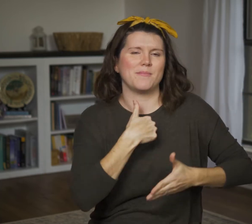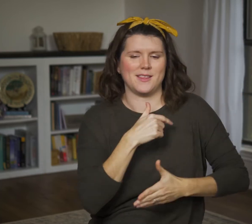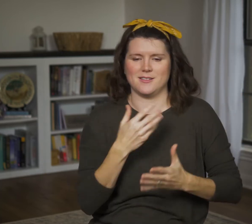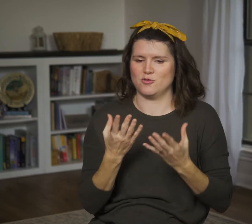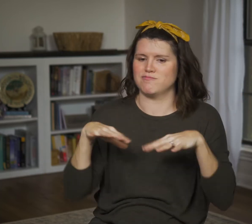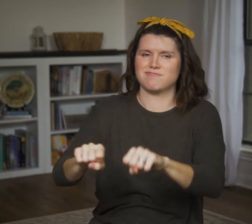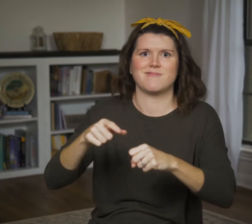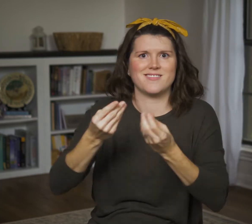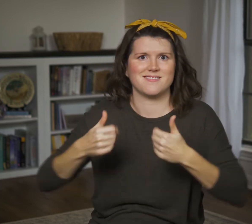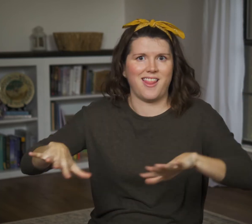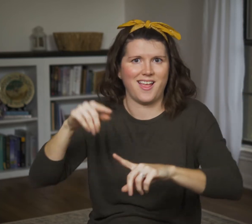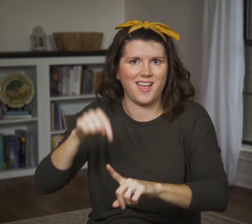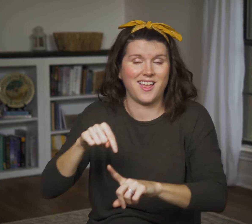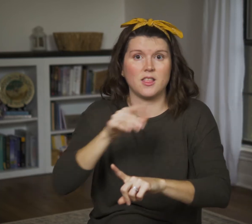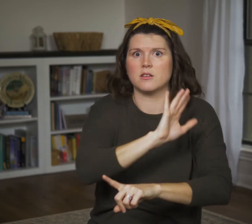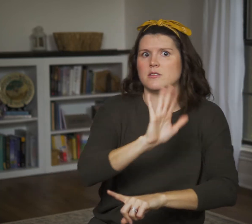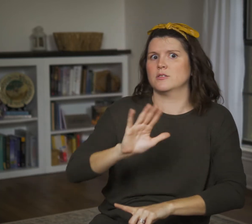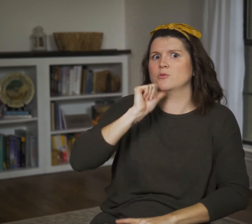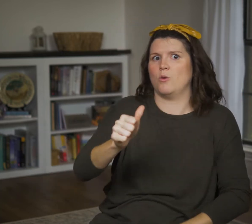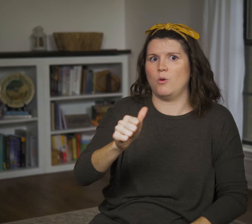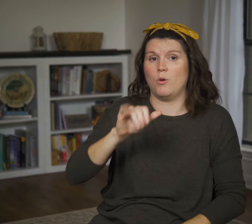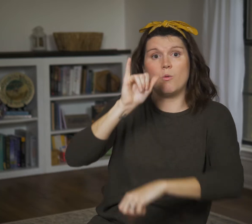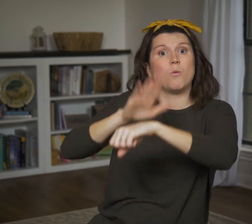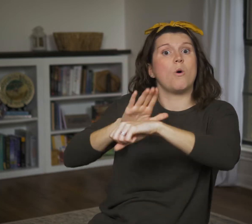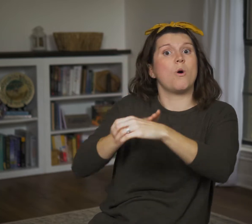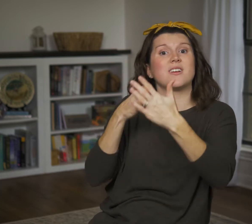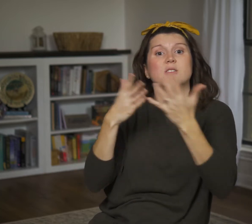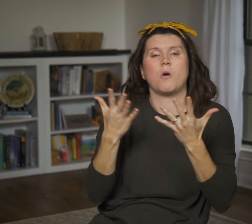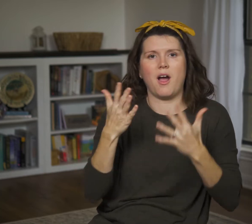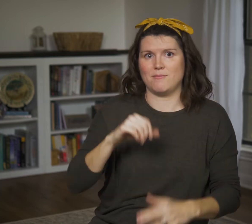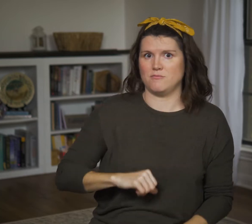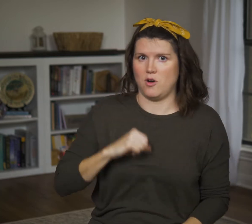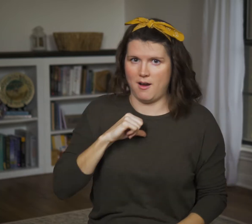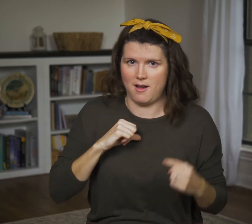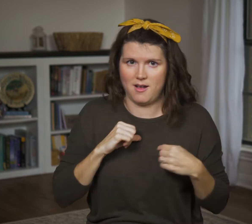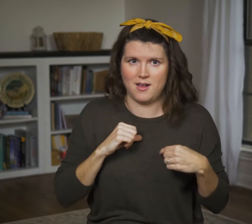has brought me in to possess this land’” (9:4). This warning is also against pride,